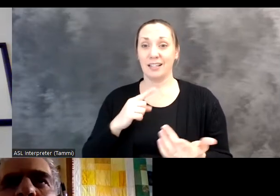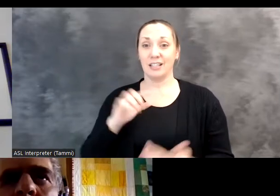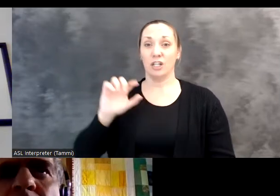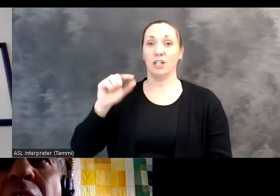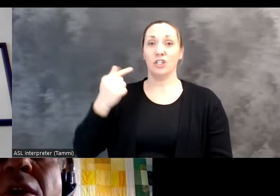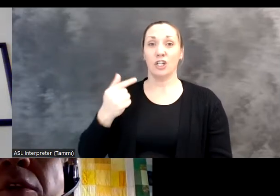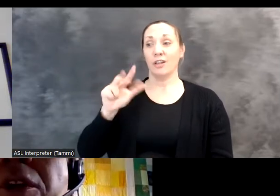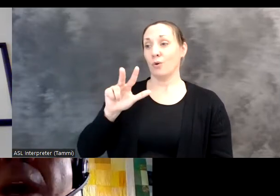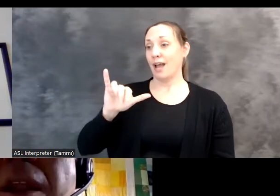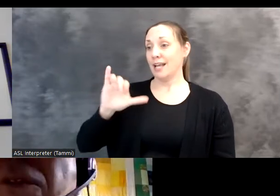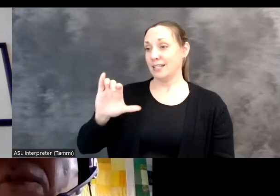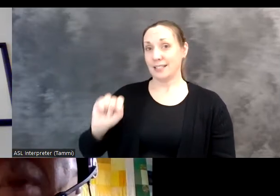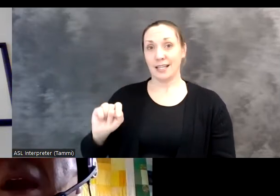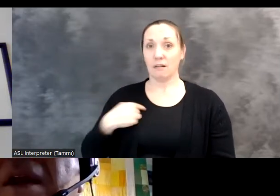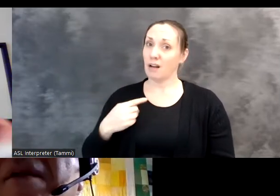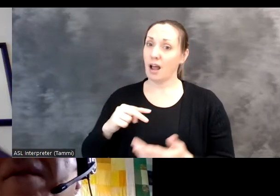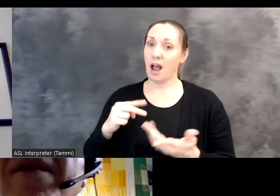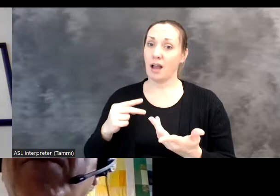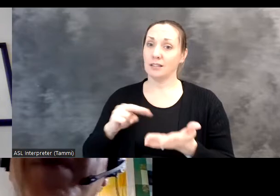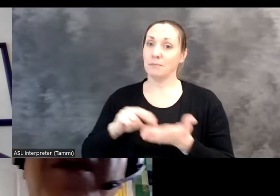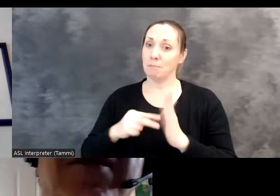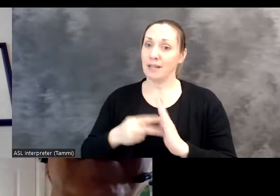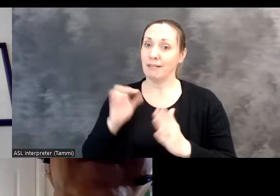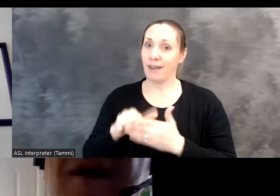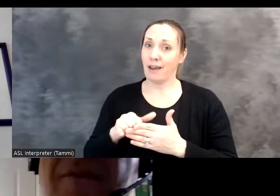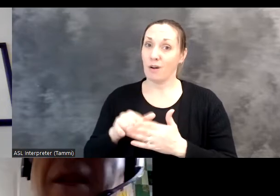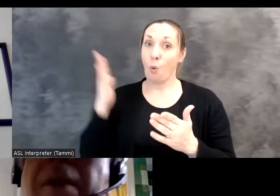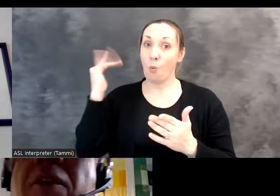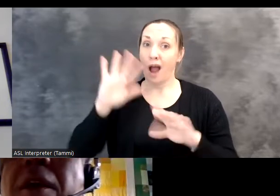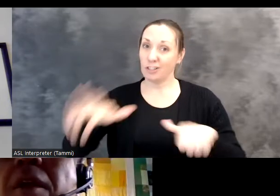importance of conversations like this, of groups like this, of G3ict. I